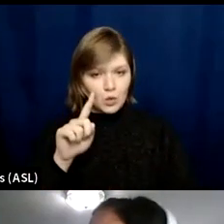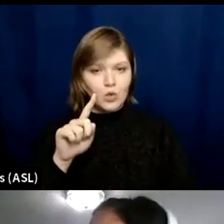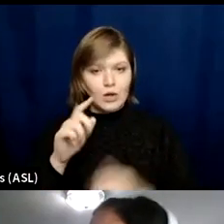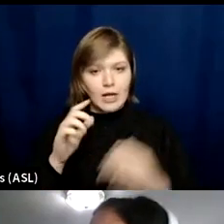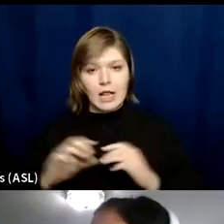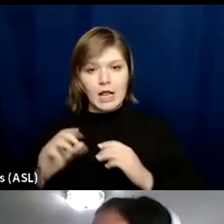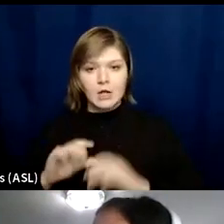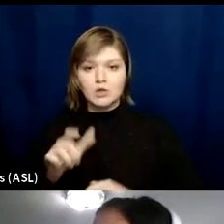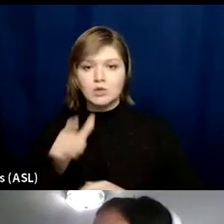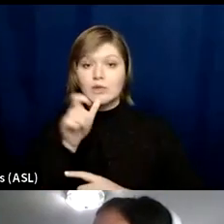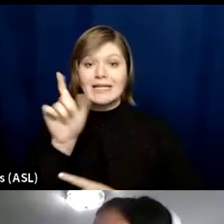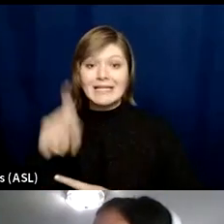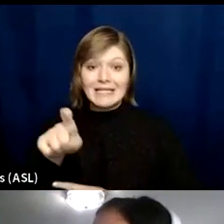She has been struggling with finding a suitable place.